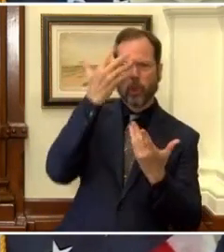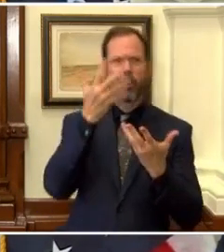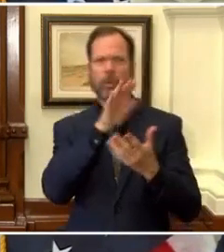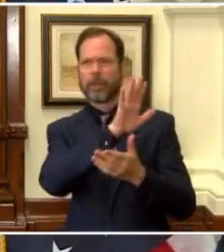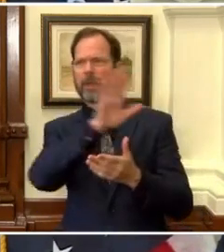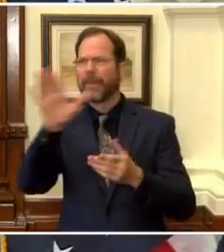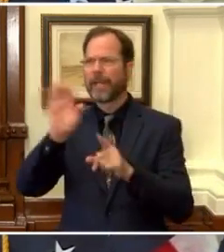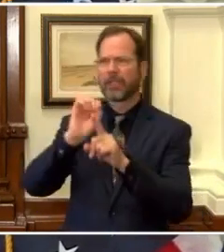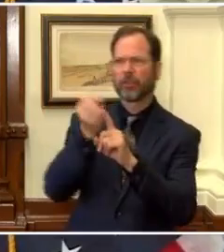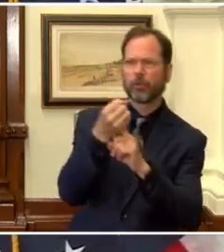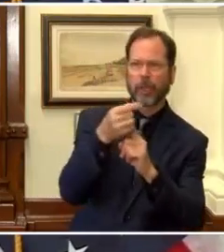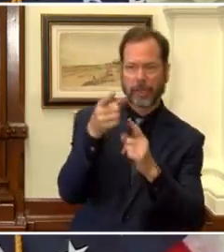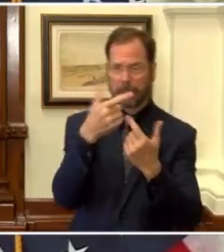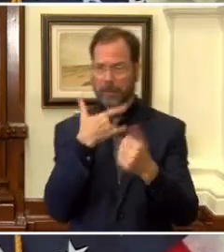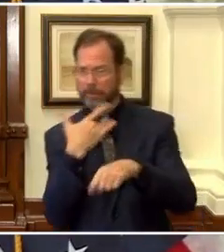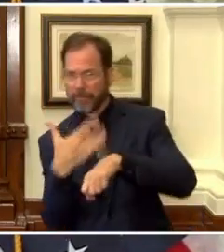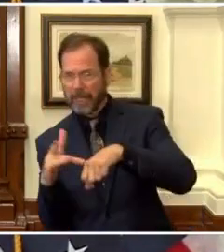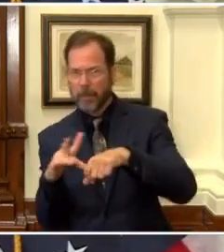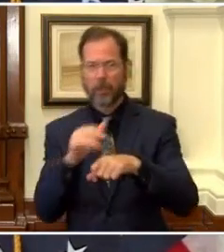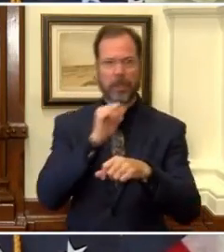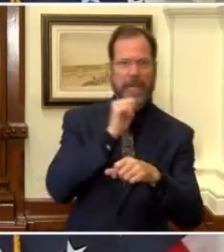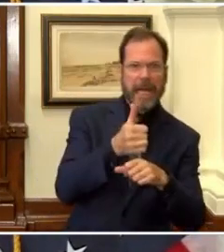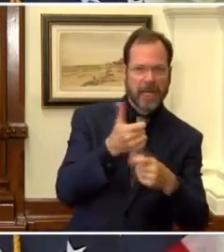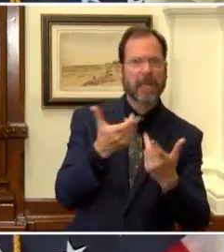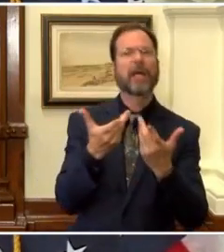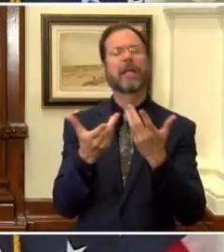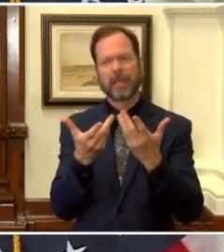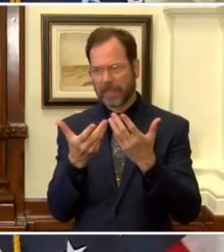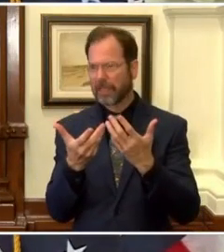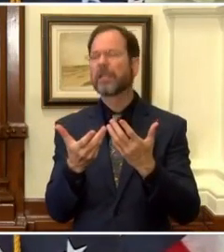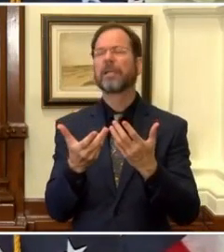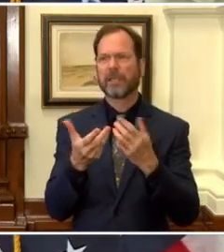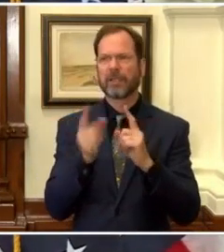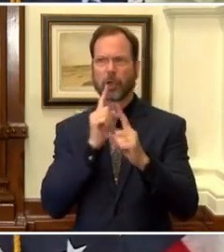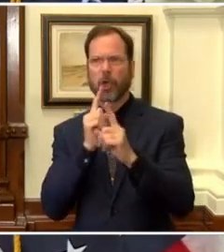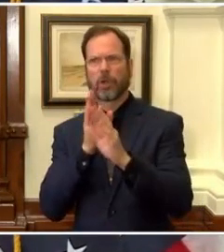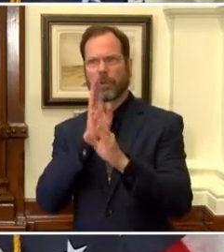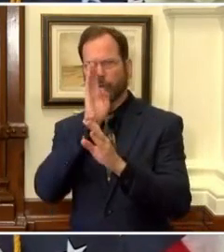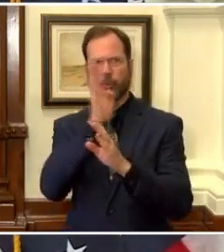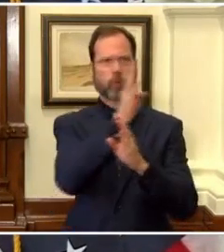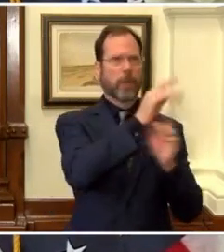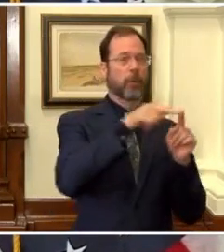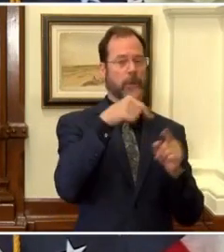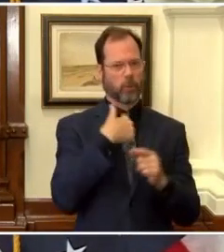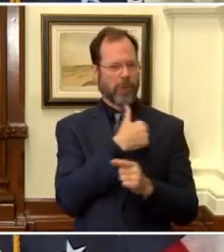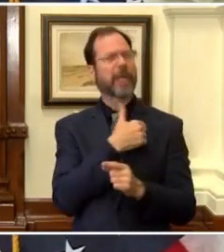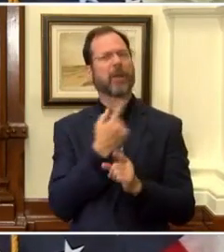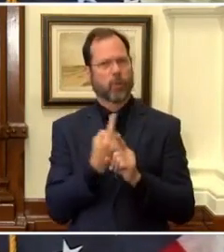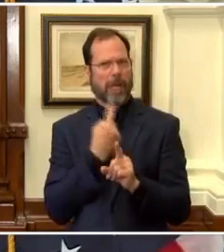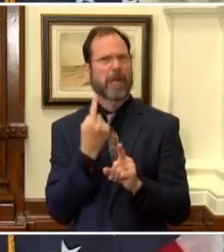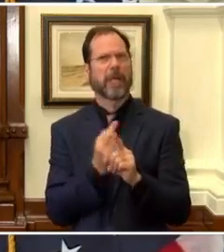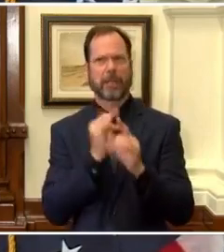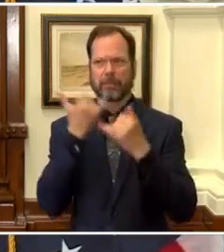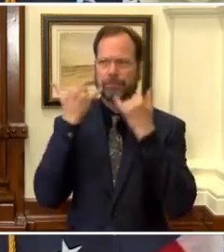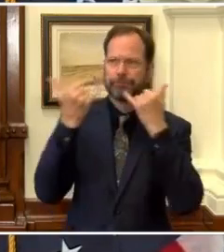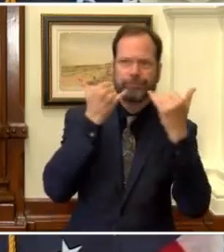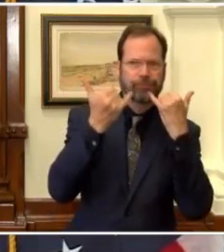A REGULAR BASIS. THERE'S NO BETTER WAY TO HAVE A GOOD UNDERSTANDING OF WHERE THEY